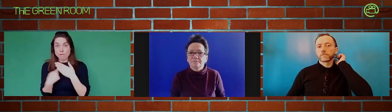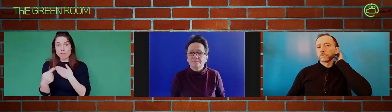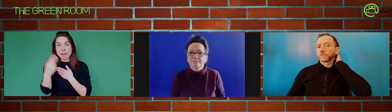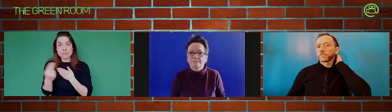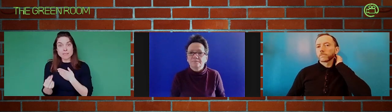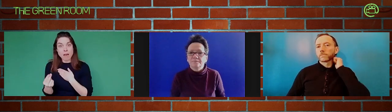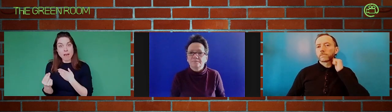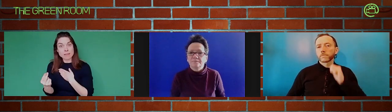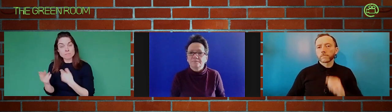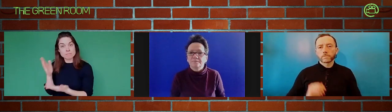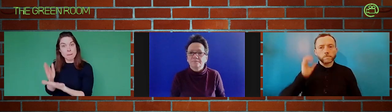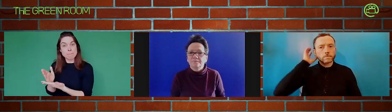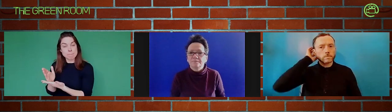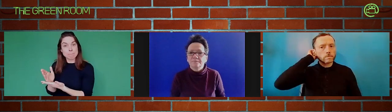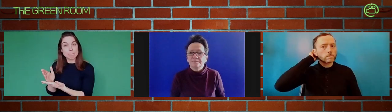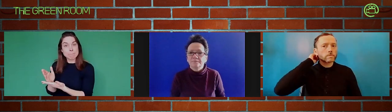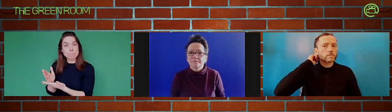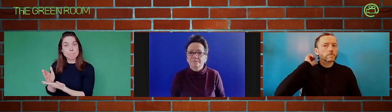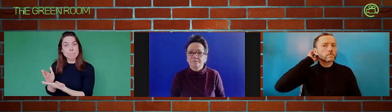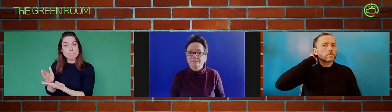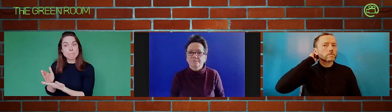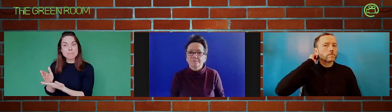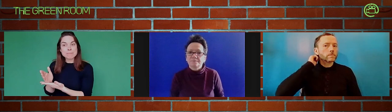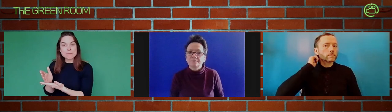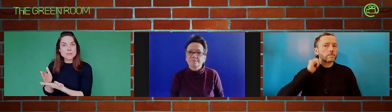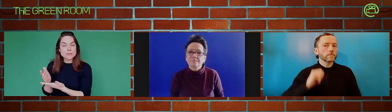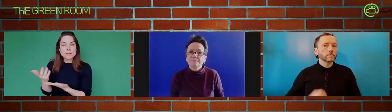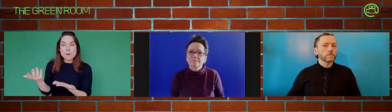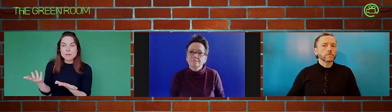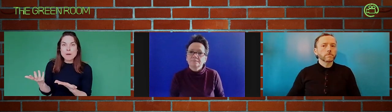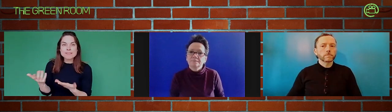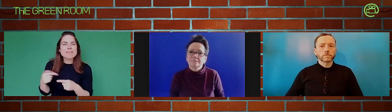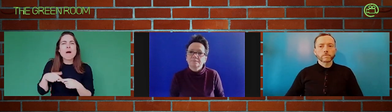so but when we were chatting the other day, it was really